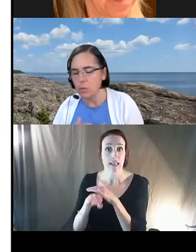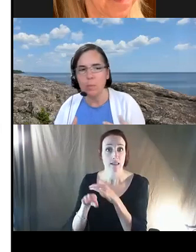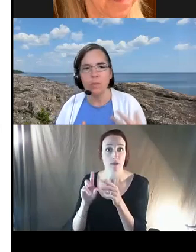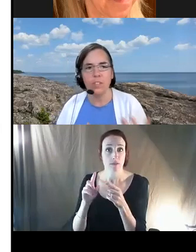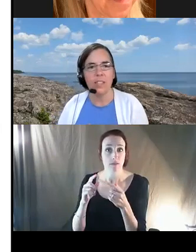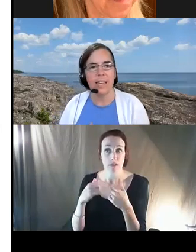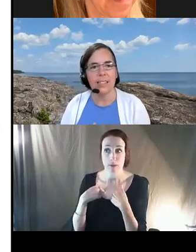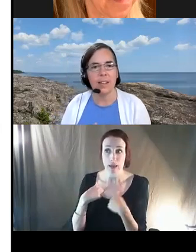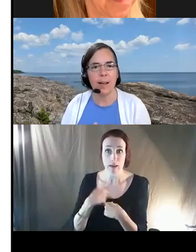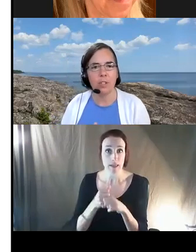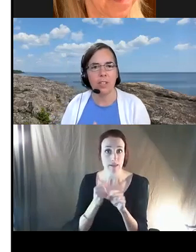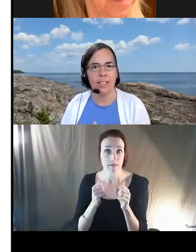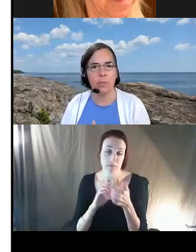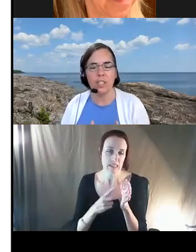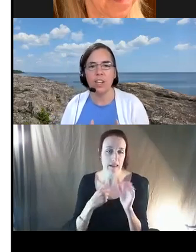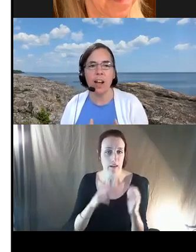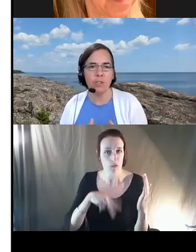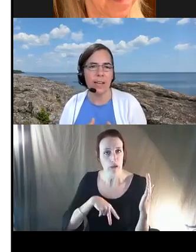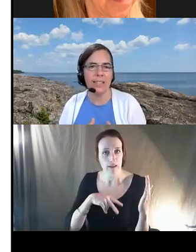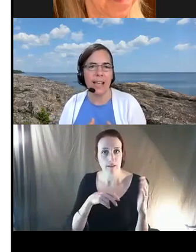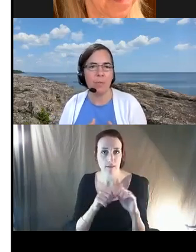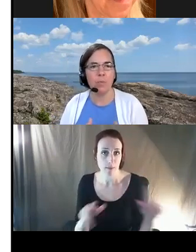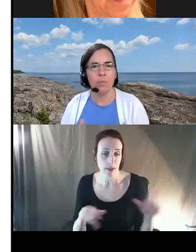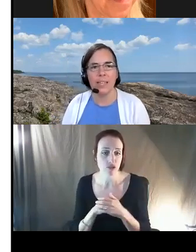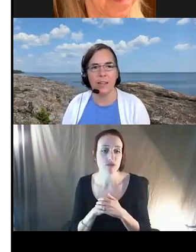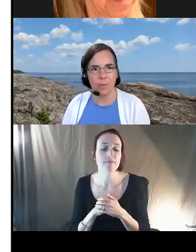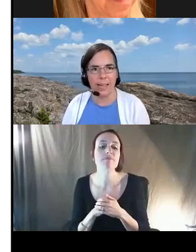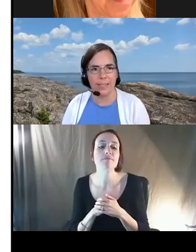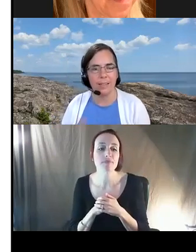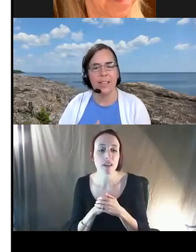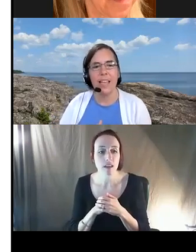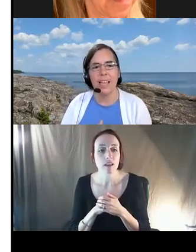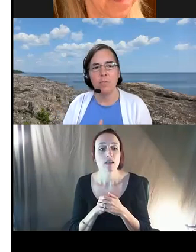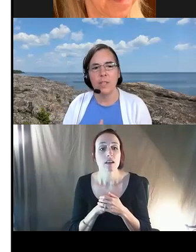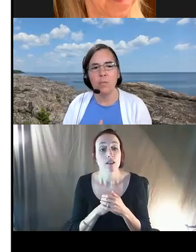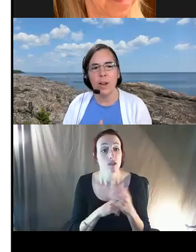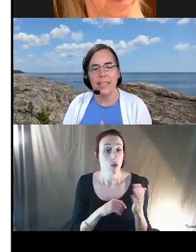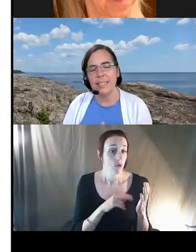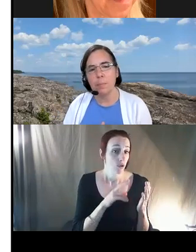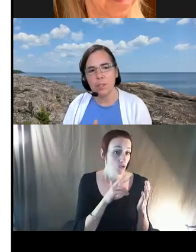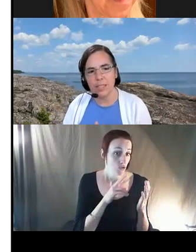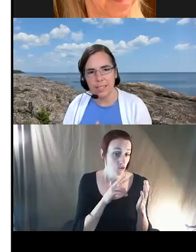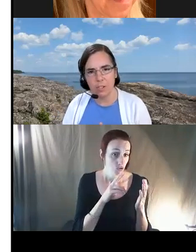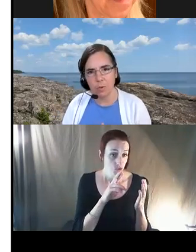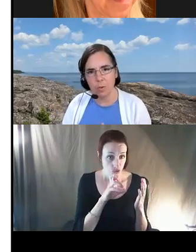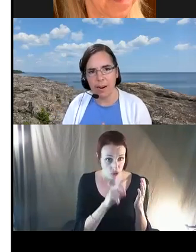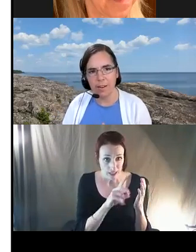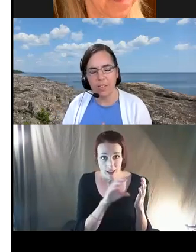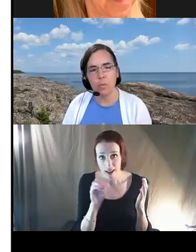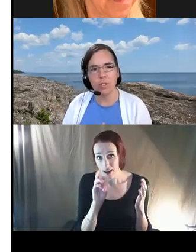As we move to the next option, we will contrast that with read and write. Read and write is a persistent toolbar that